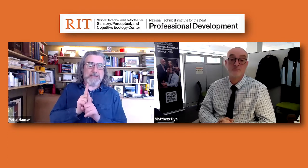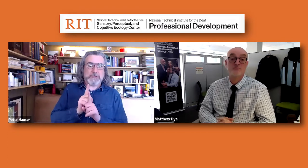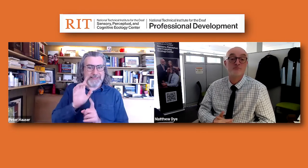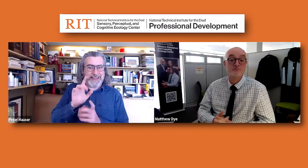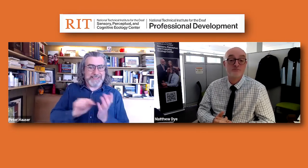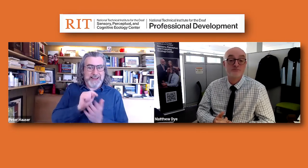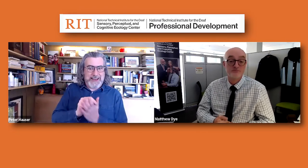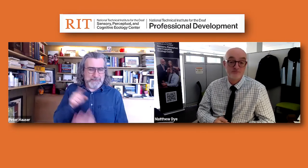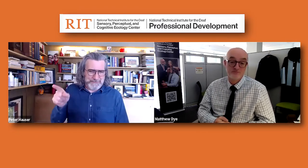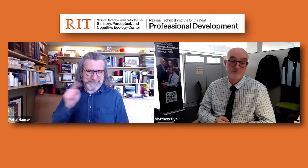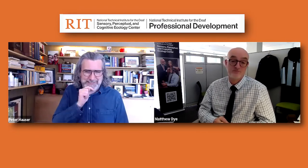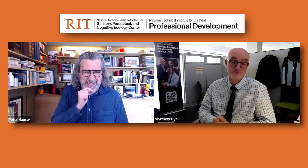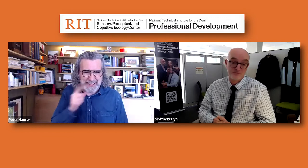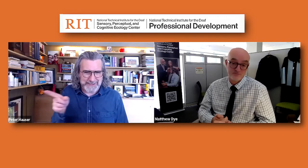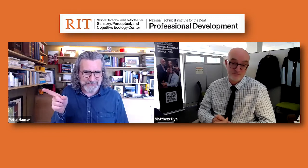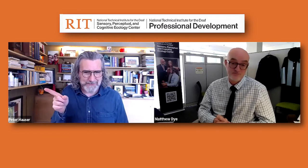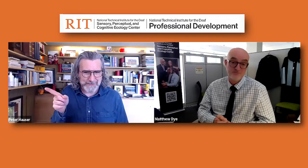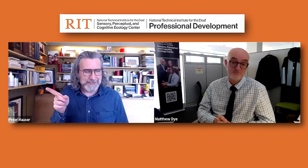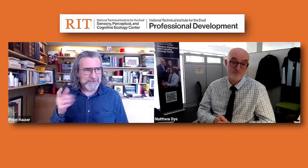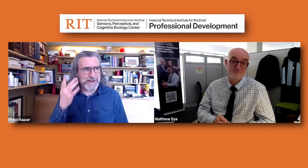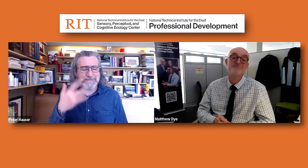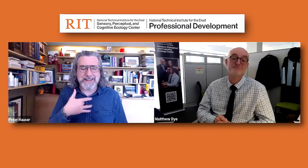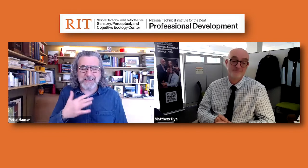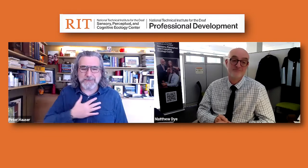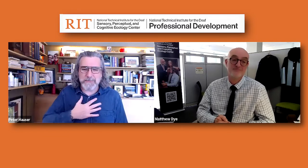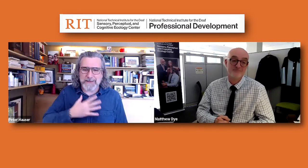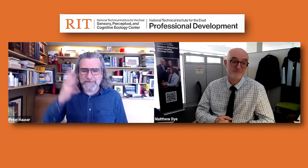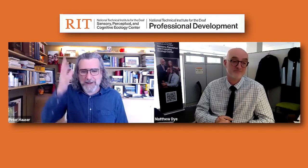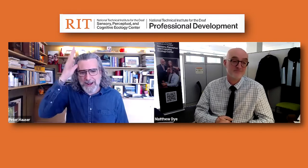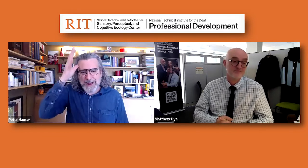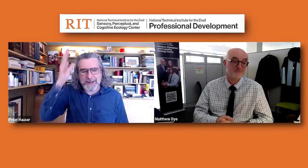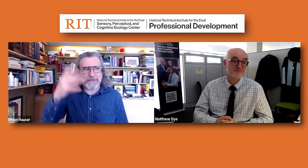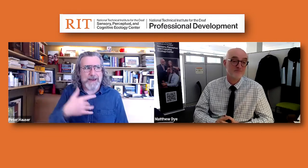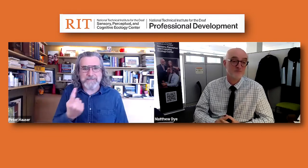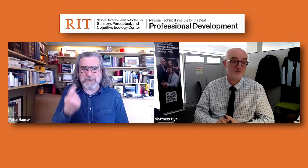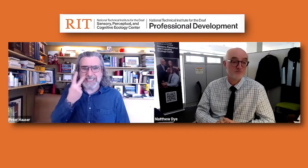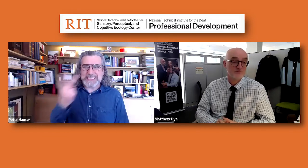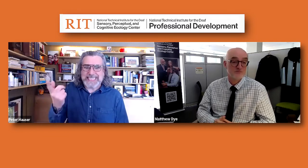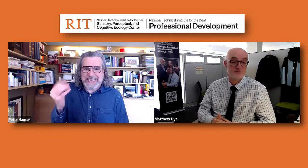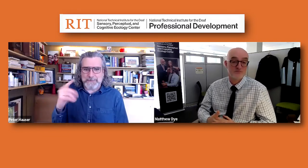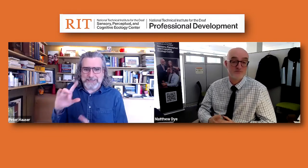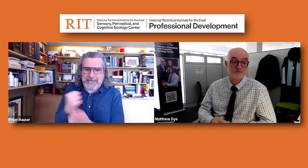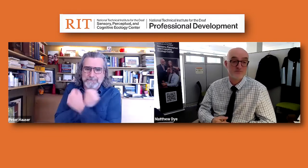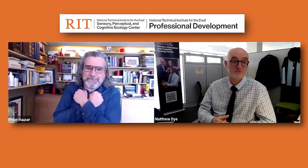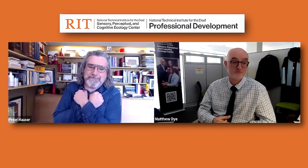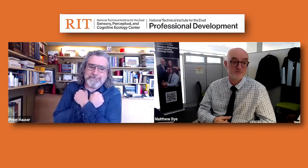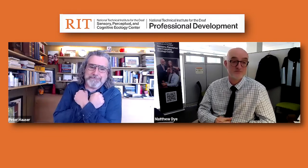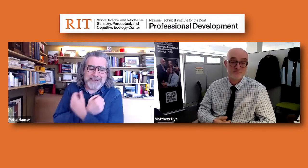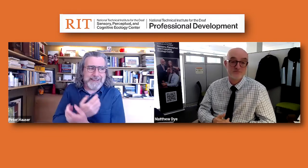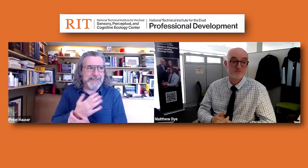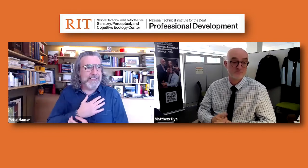So, he was my mentor during that whole time period. So, every time I see him, I give him a big hug.